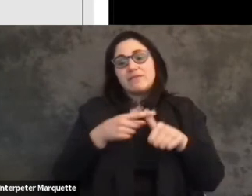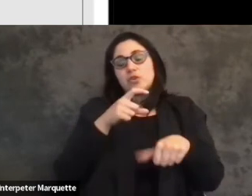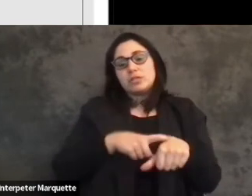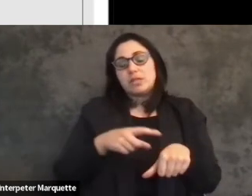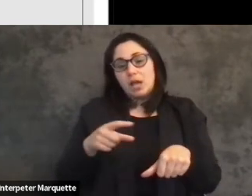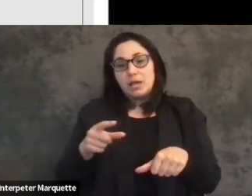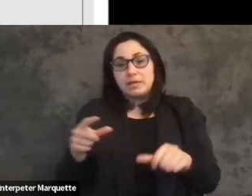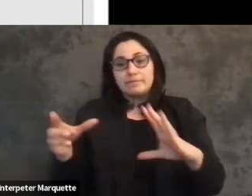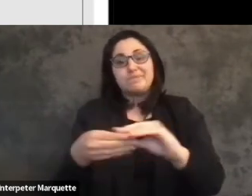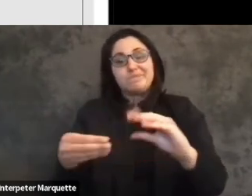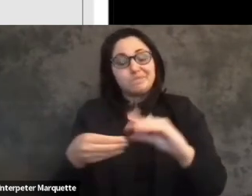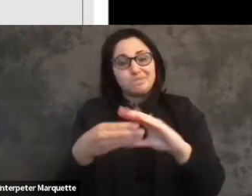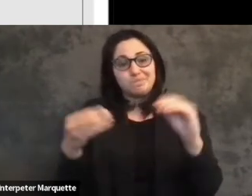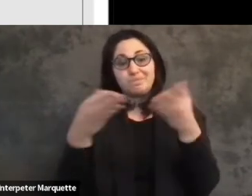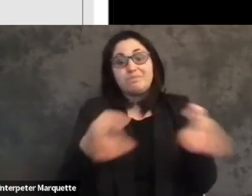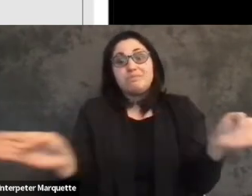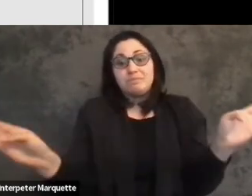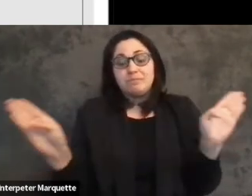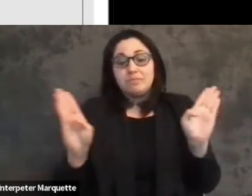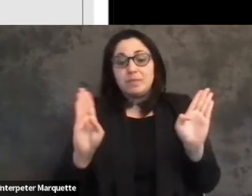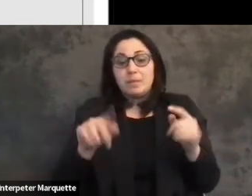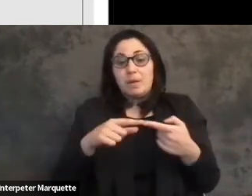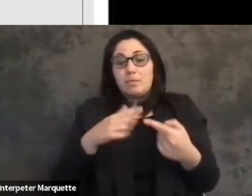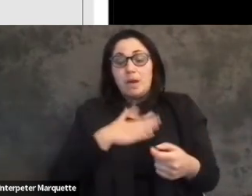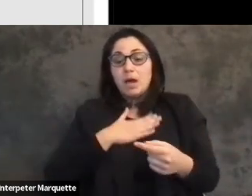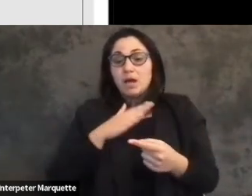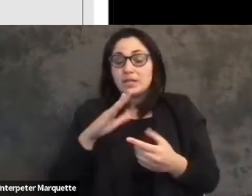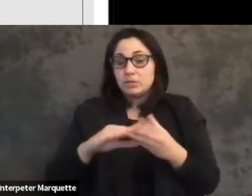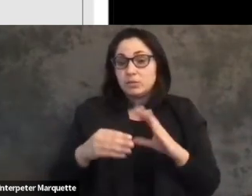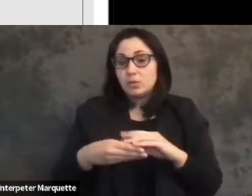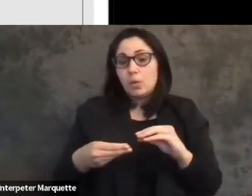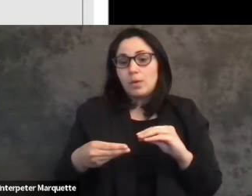And if I could have the next slide, please. And this is my first time really speaking